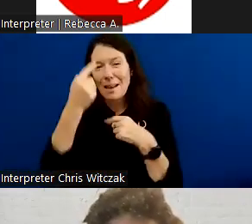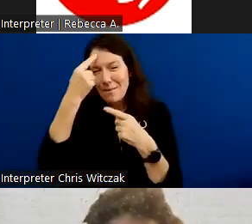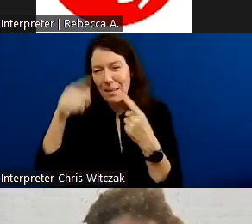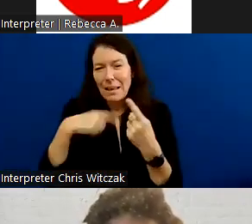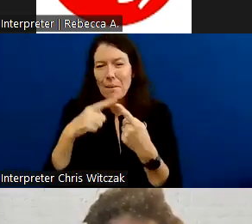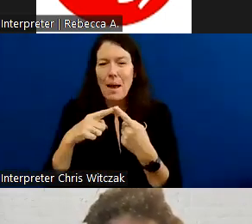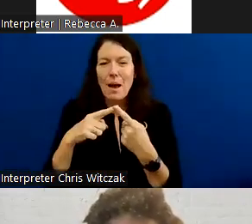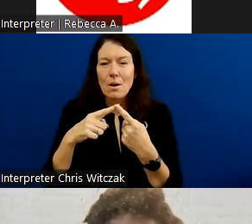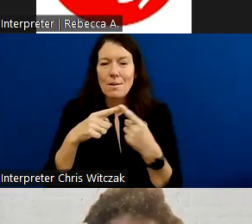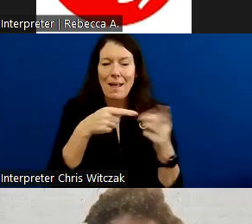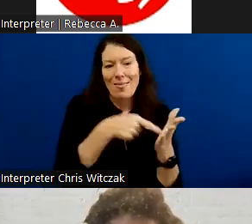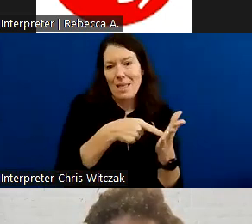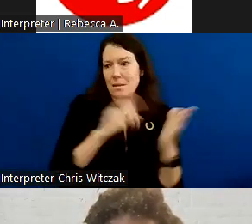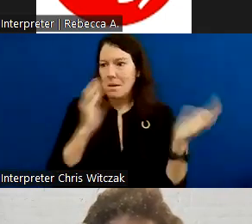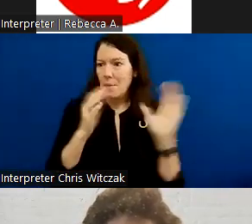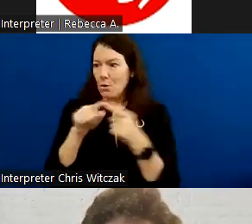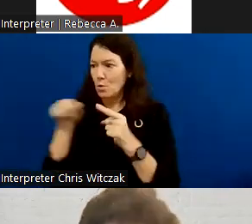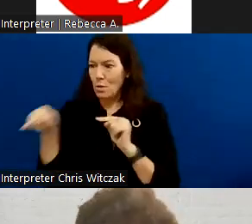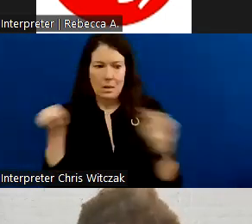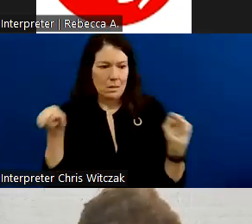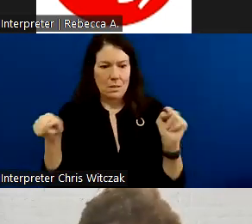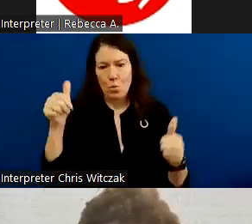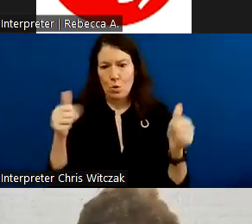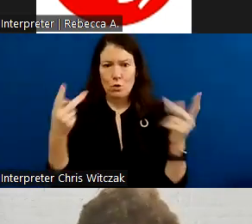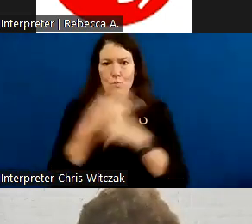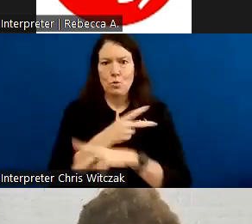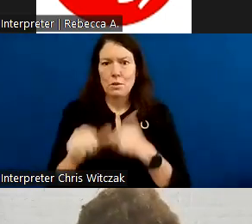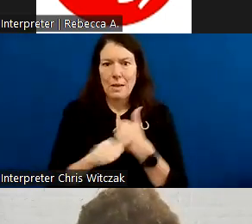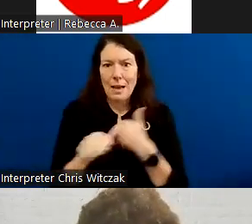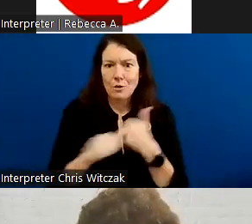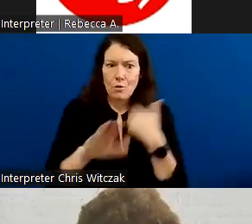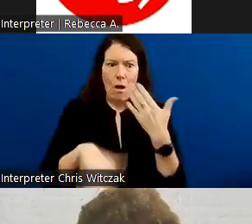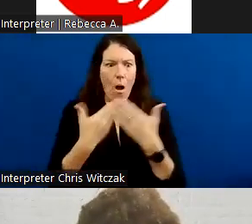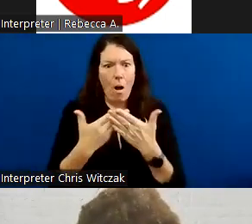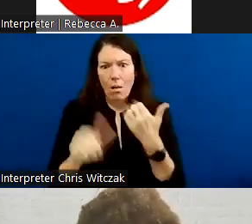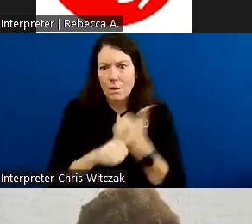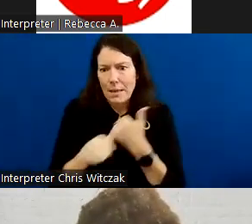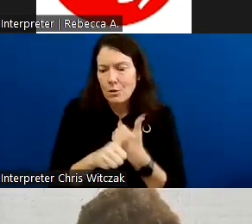this substance is dangerous and that substance is in or all substances are dangerous instead